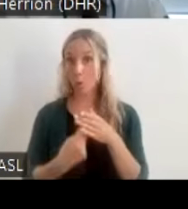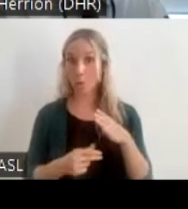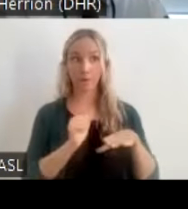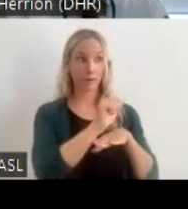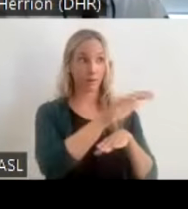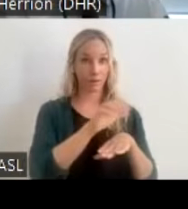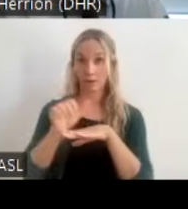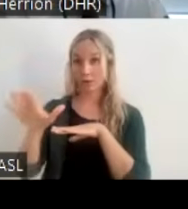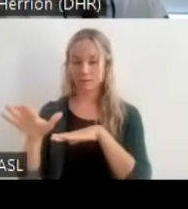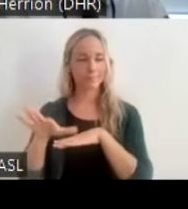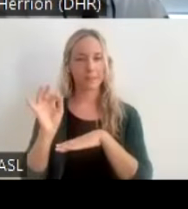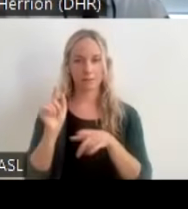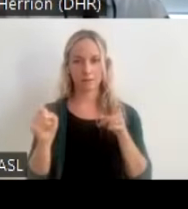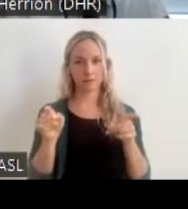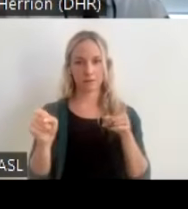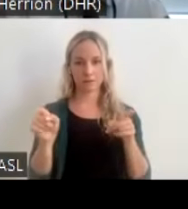important slides, Our website is dhr,n